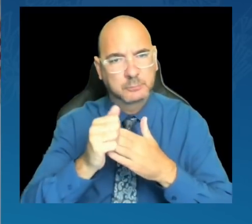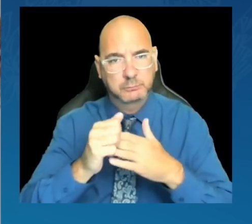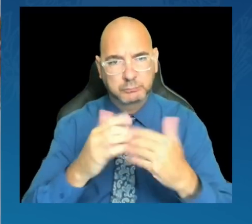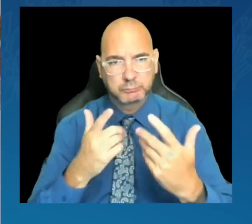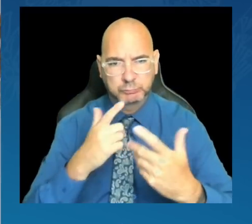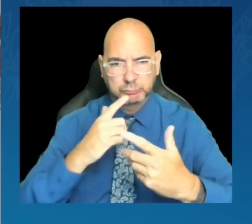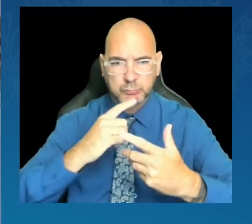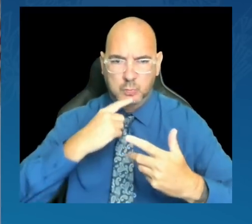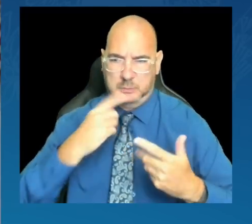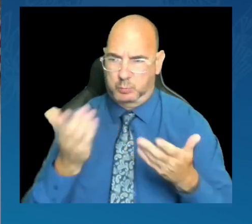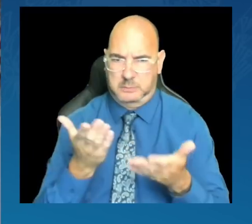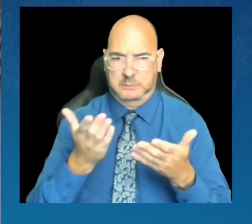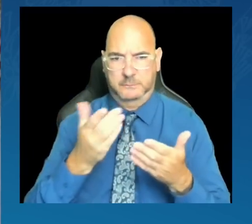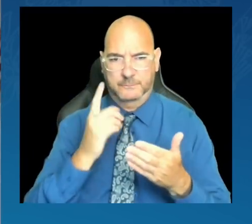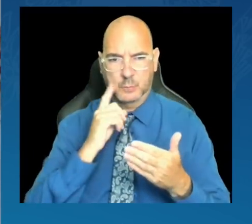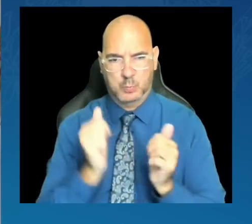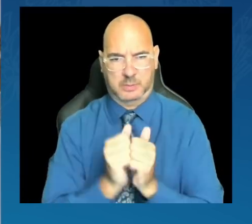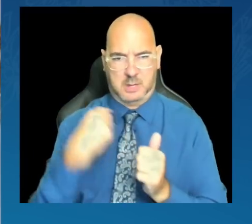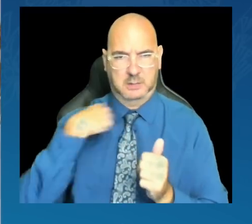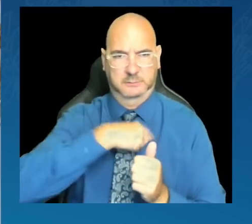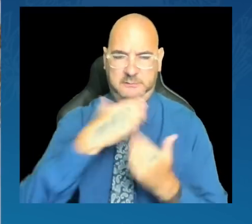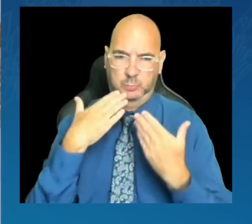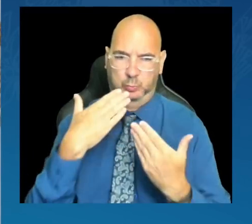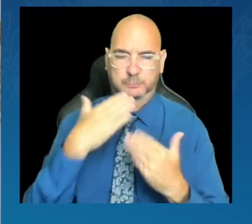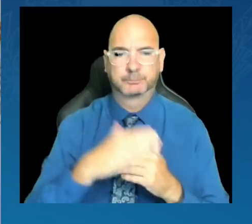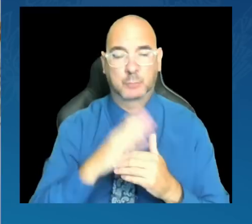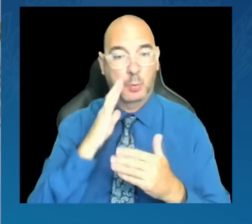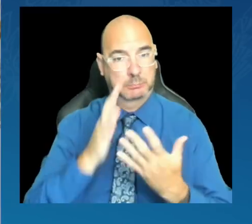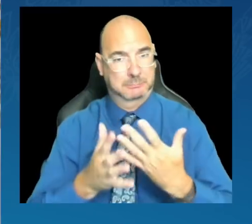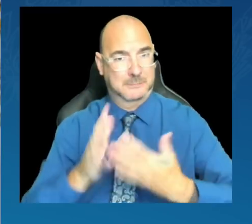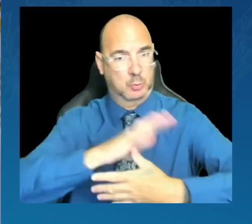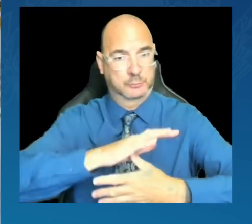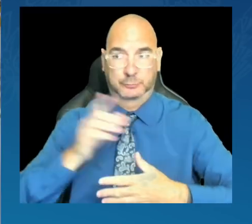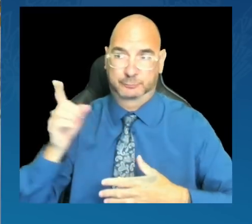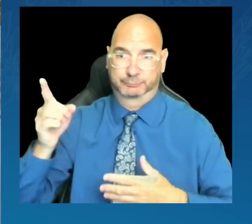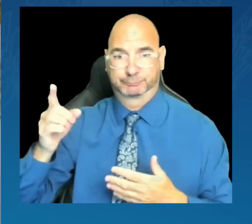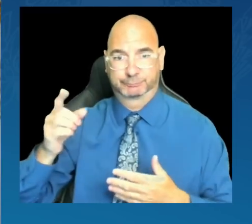We know the Supreme Court with this decision and Dobbs versus Jackson's women's health organization.